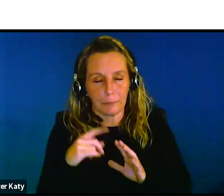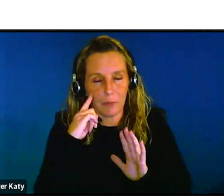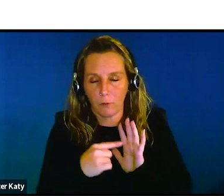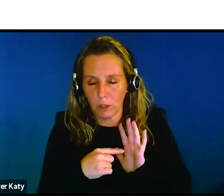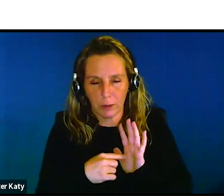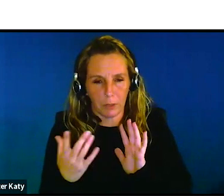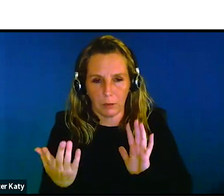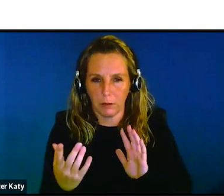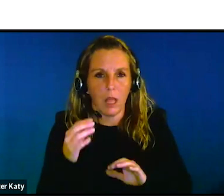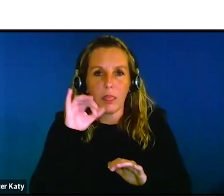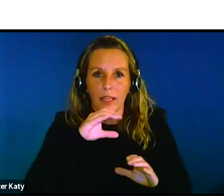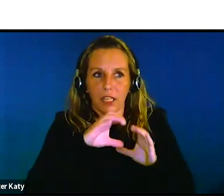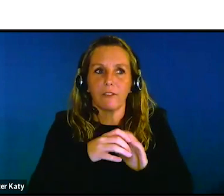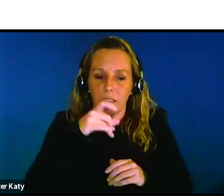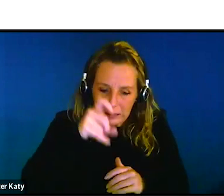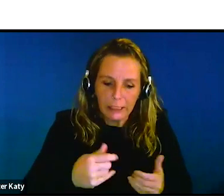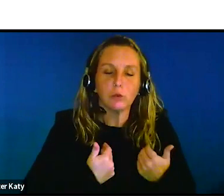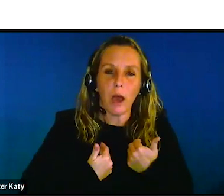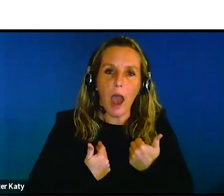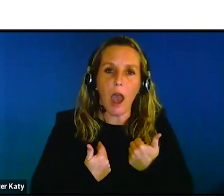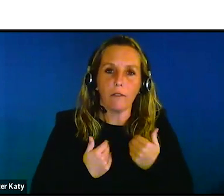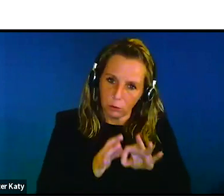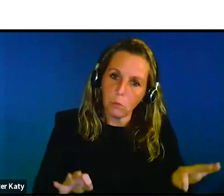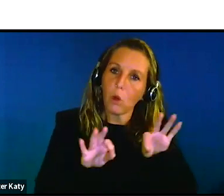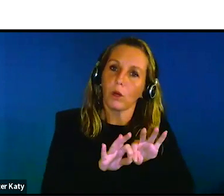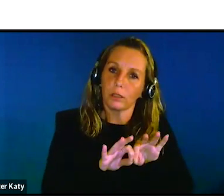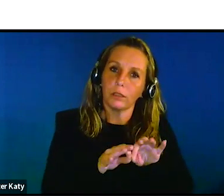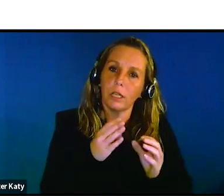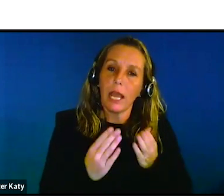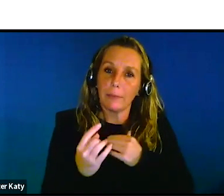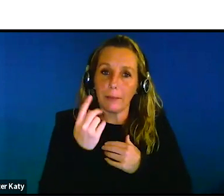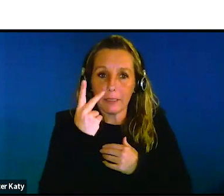That's a conversation that you need to have and you might see that come up and say, Well, you know,